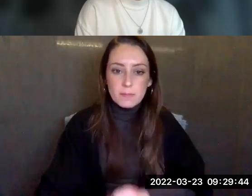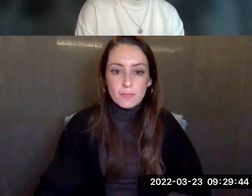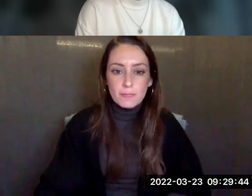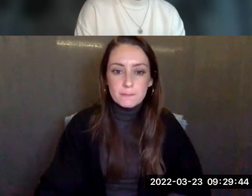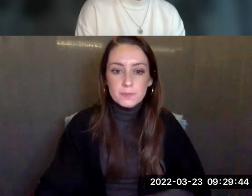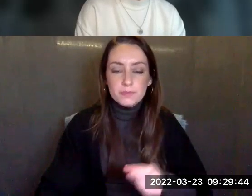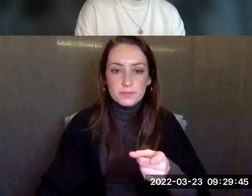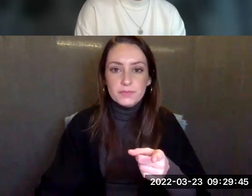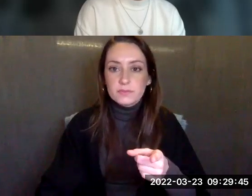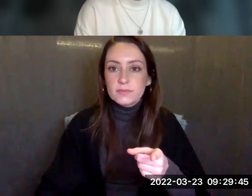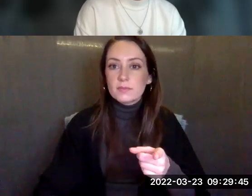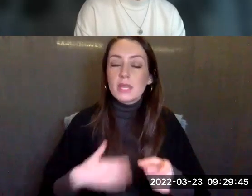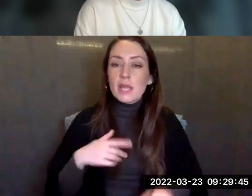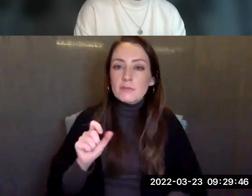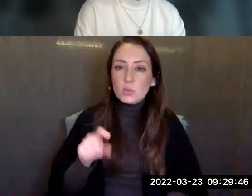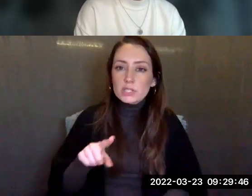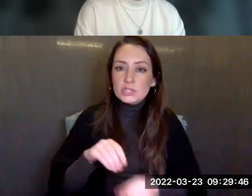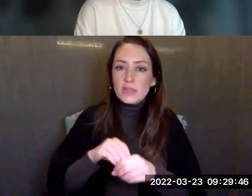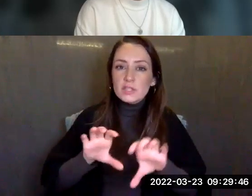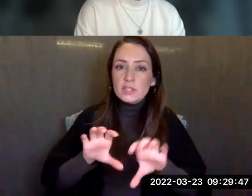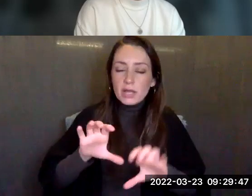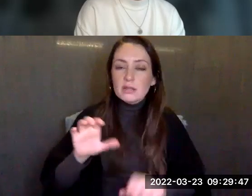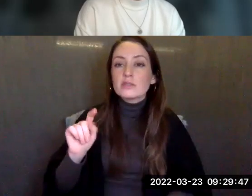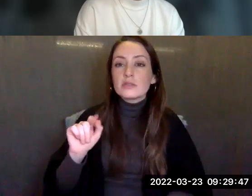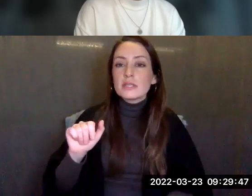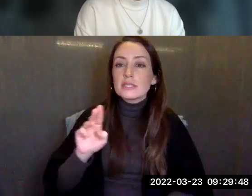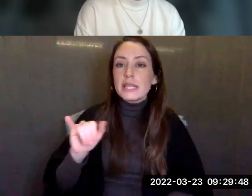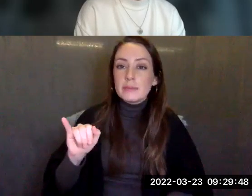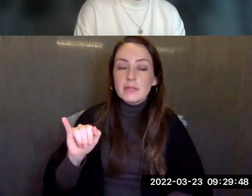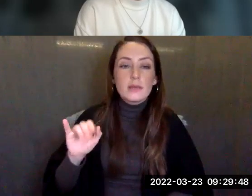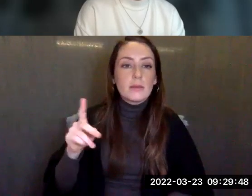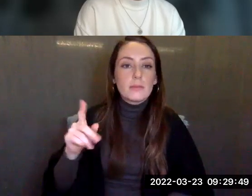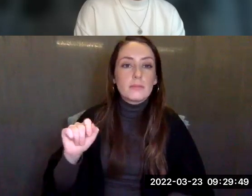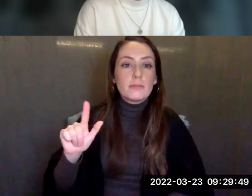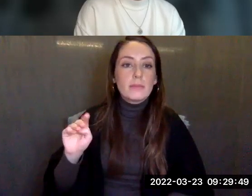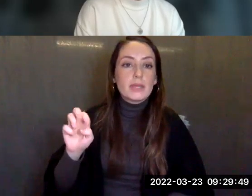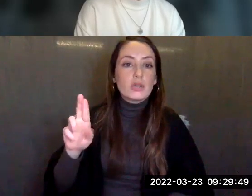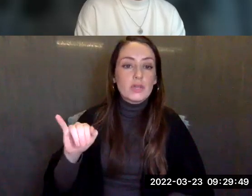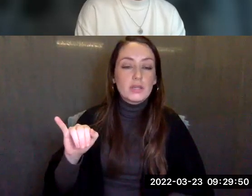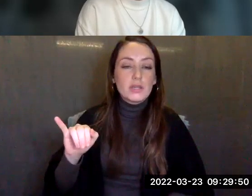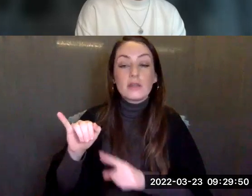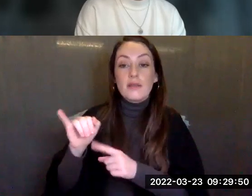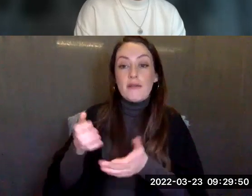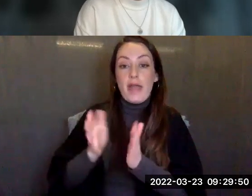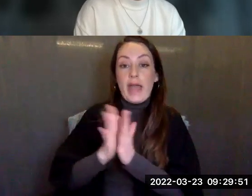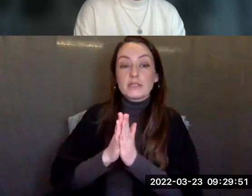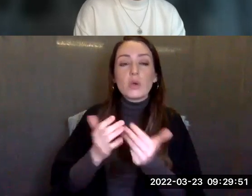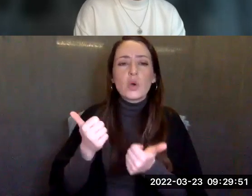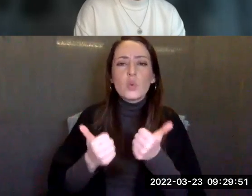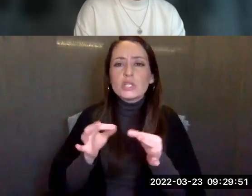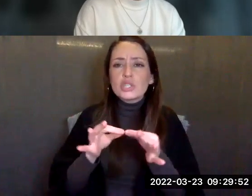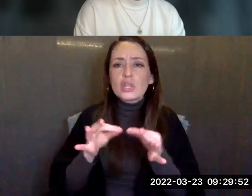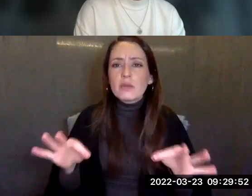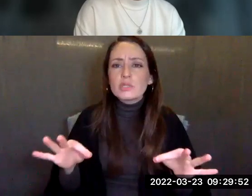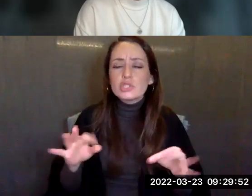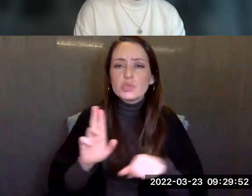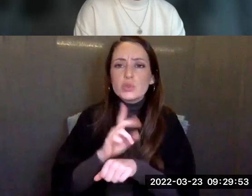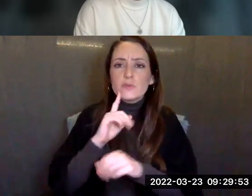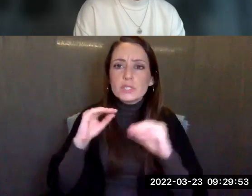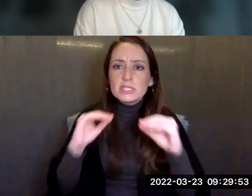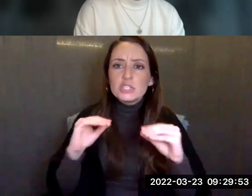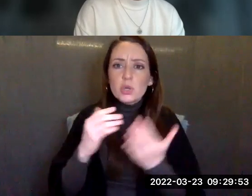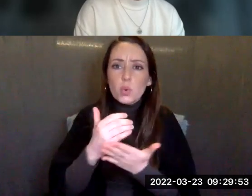I apologize. if i'm butchering your name they asked what languages are classes taught in your campus in China and Croatia?